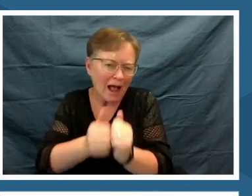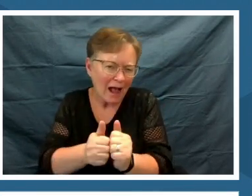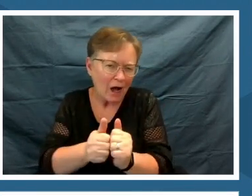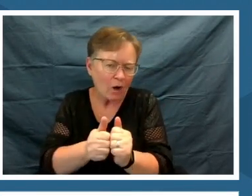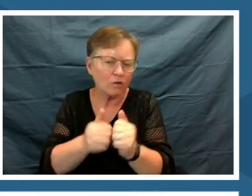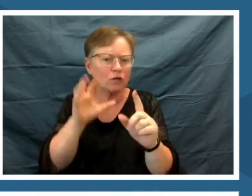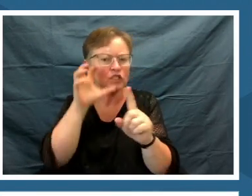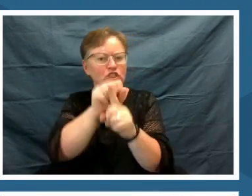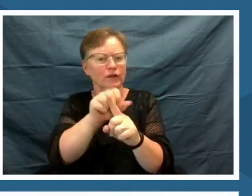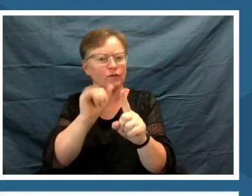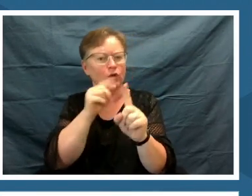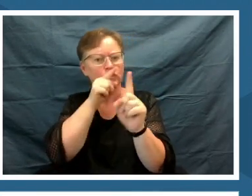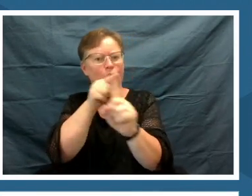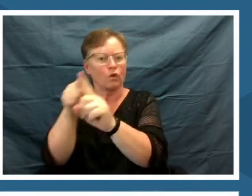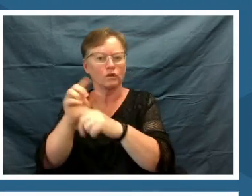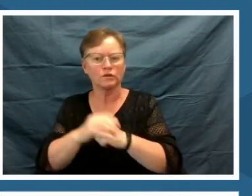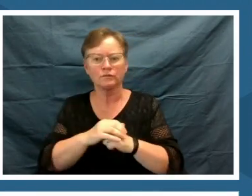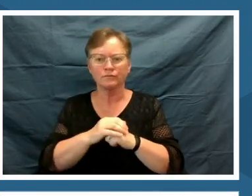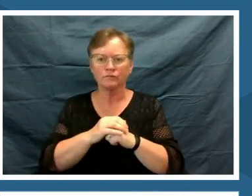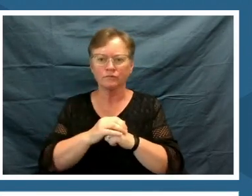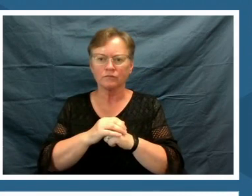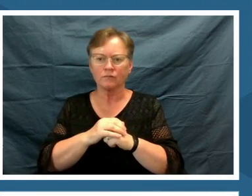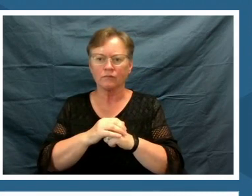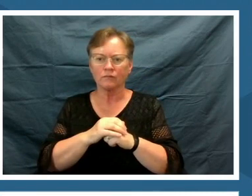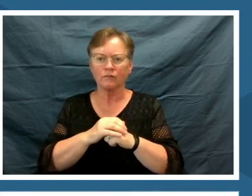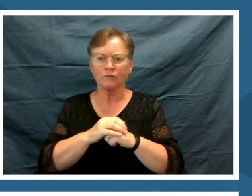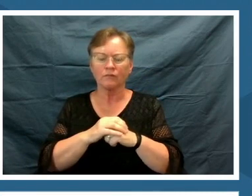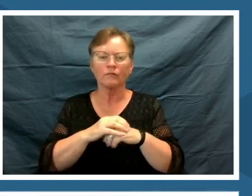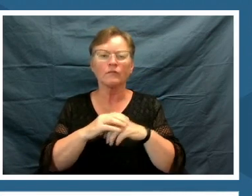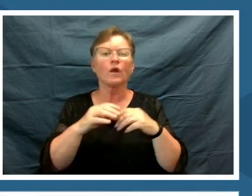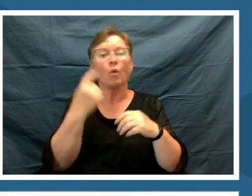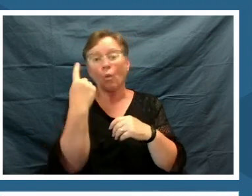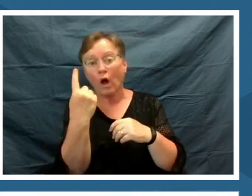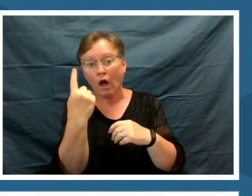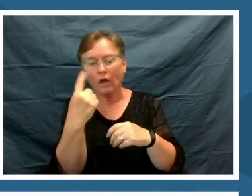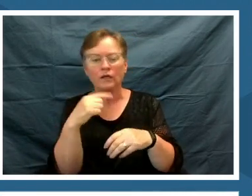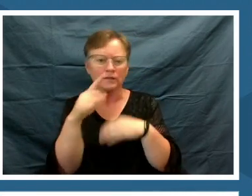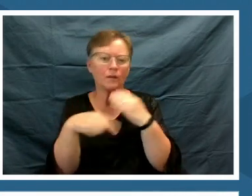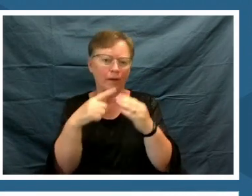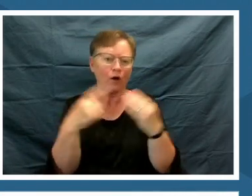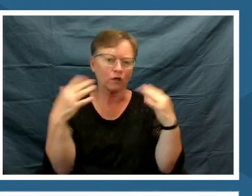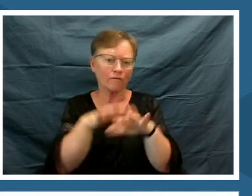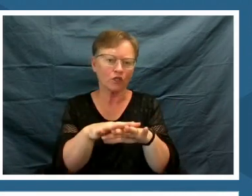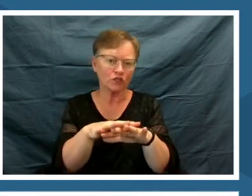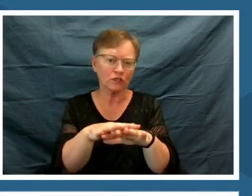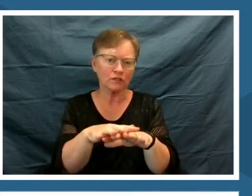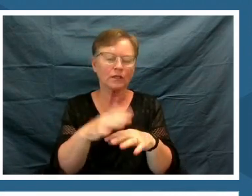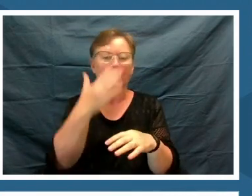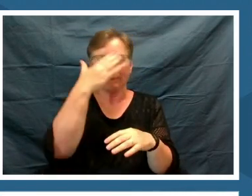one of those pathways is actually about convergence because it is through